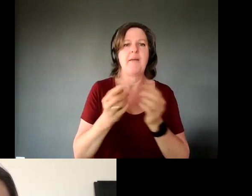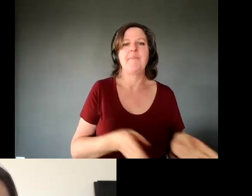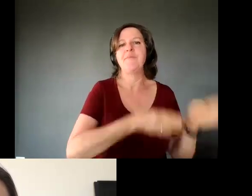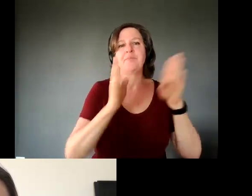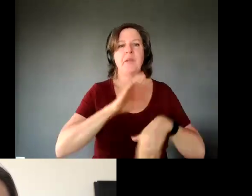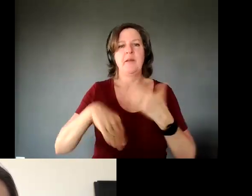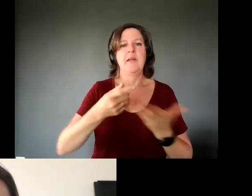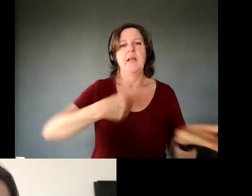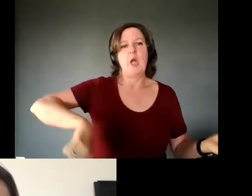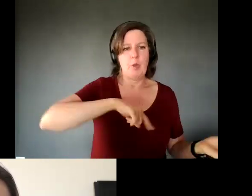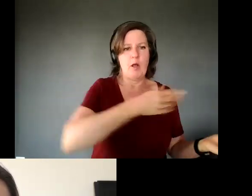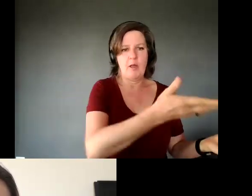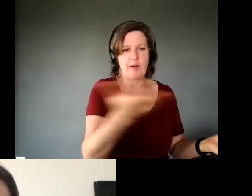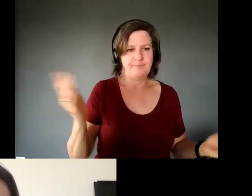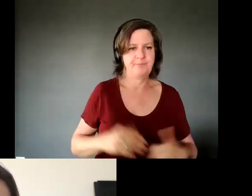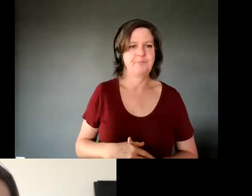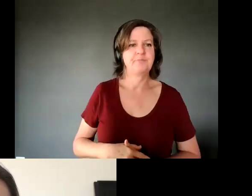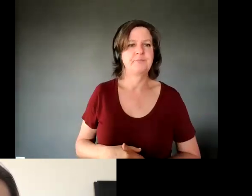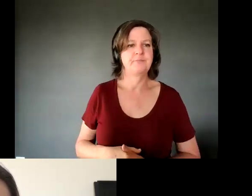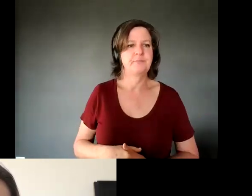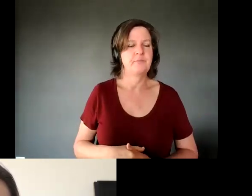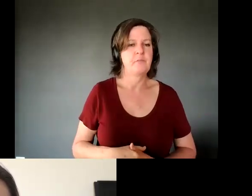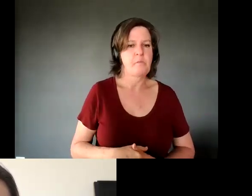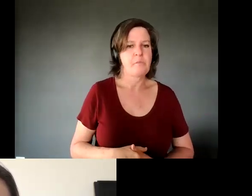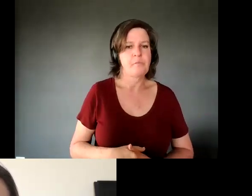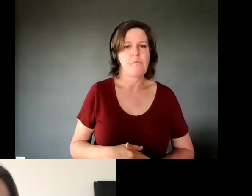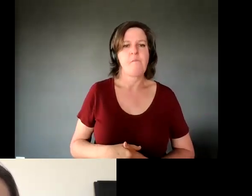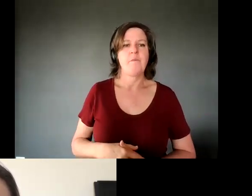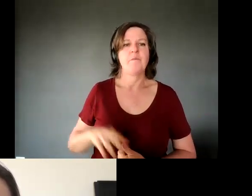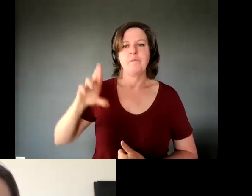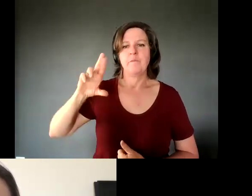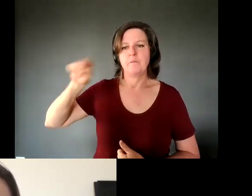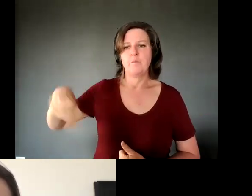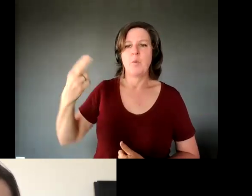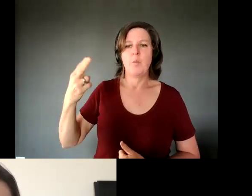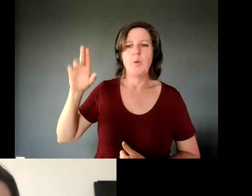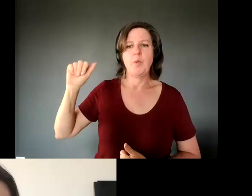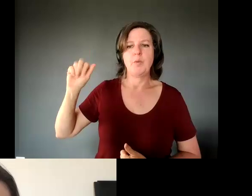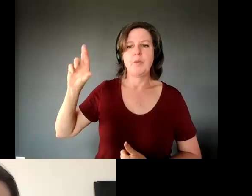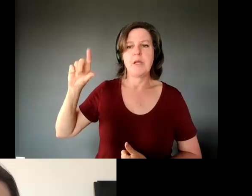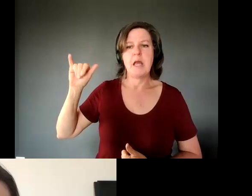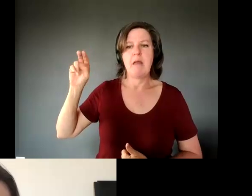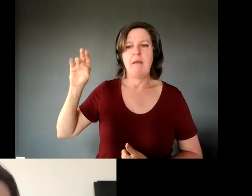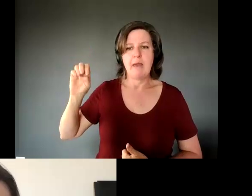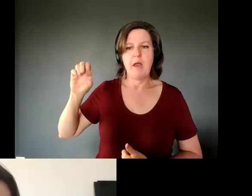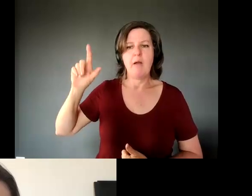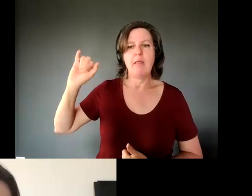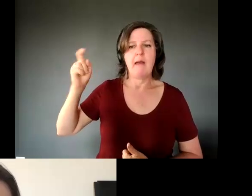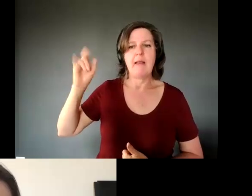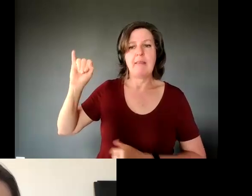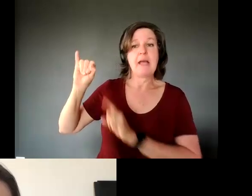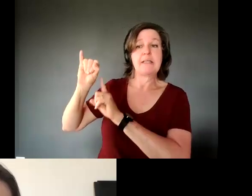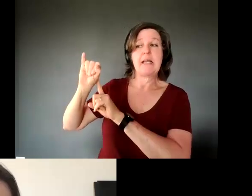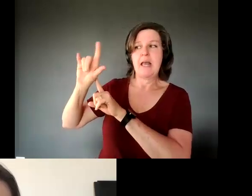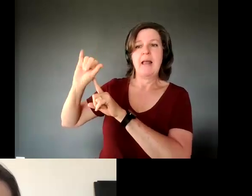here is everybody. Ruth, Caroline, Lexi. Lexi is behind the scenes. She's responsible for keeping